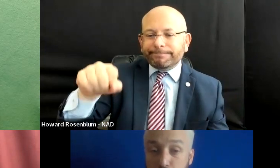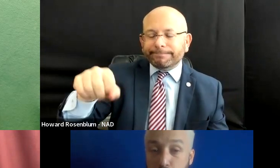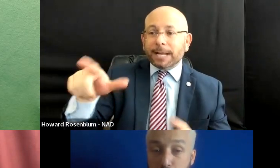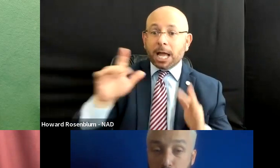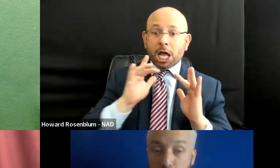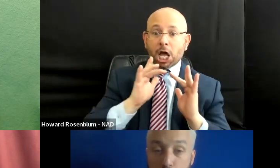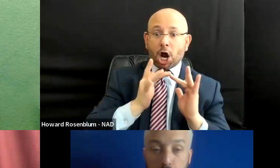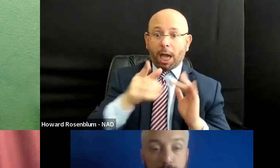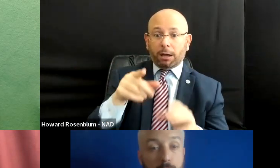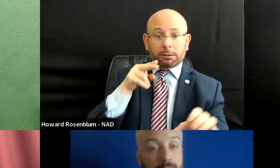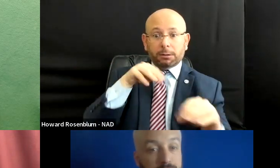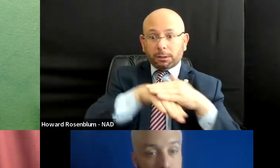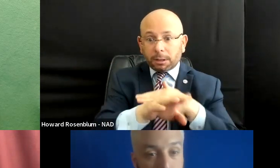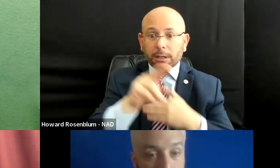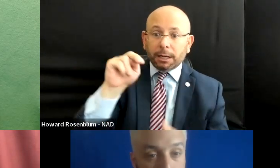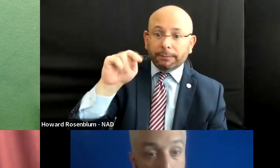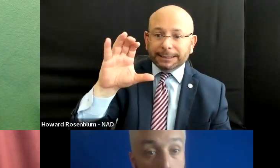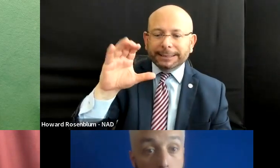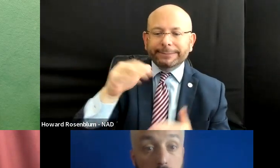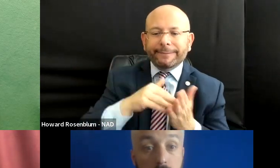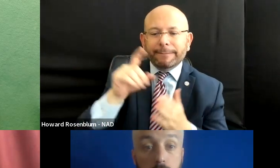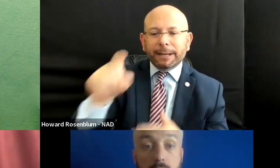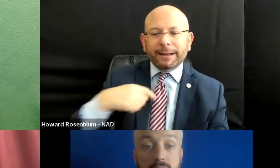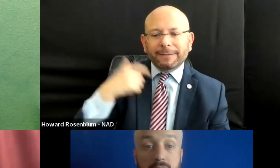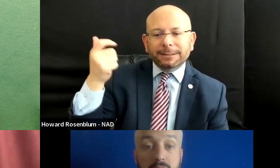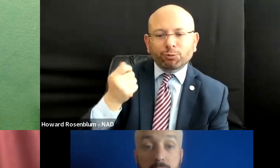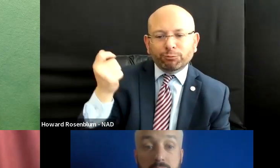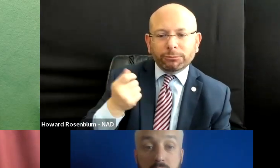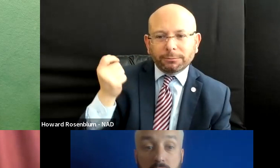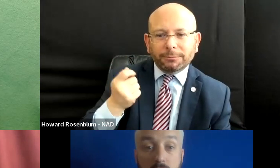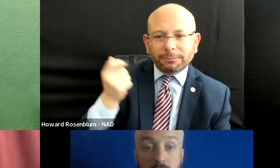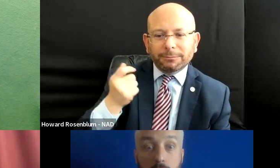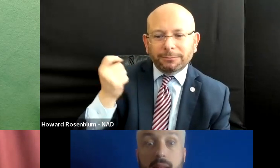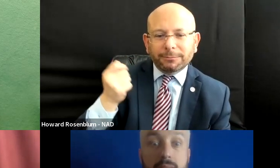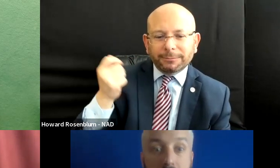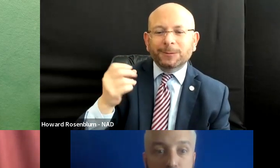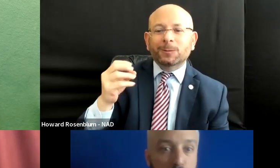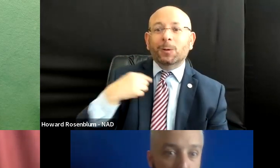streaming which was a little bit of a step in the better direction and the NFL said it's not on